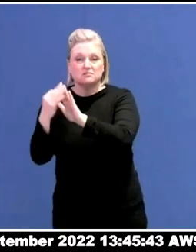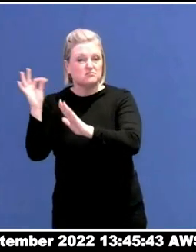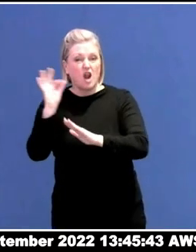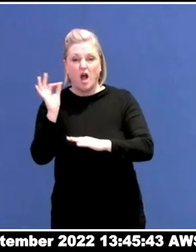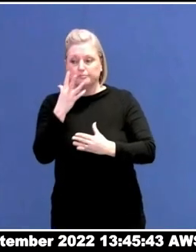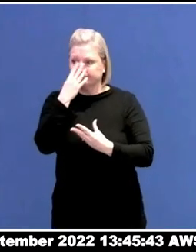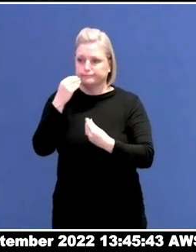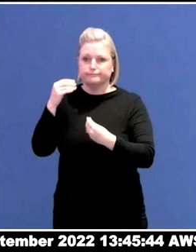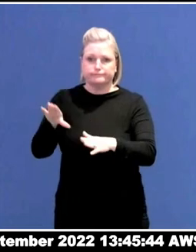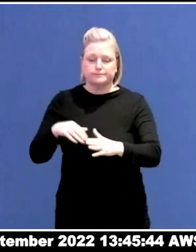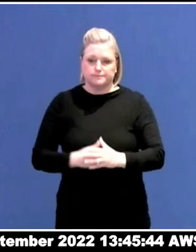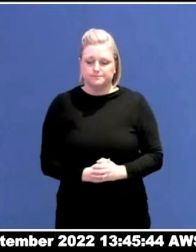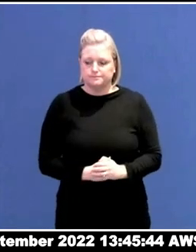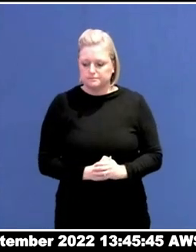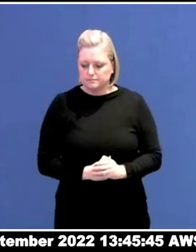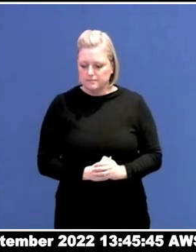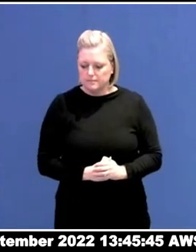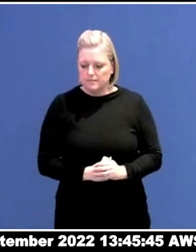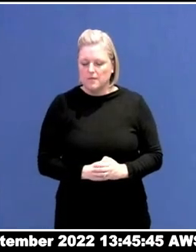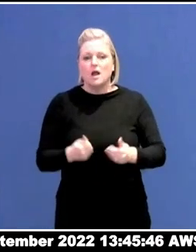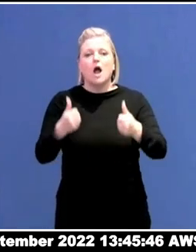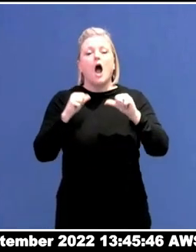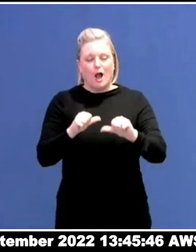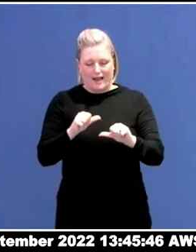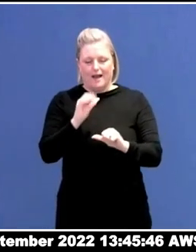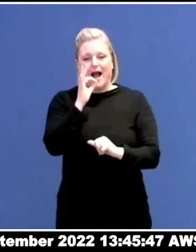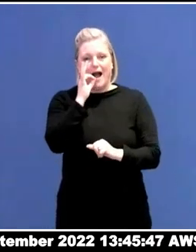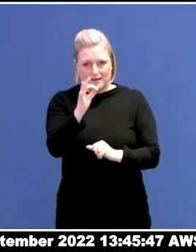Screening and assessment, who does it and what information do they need to do it